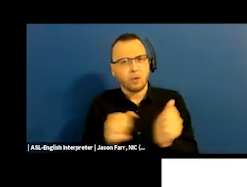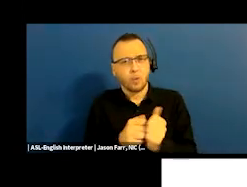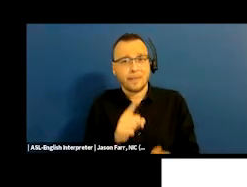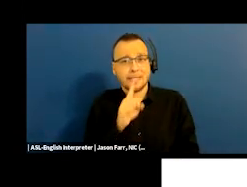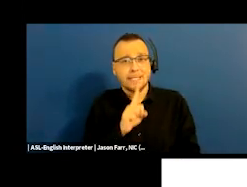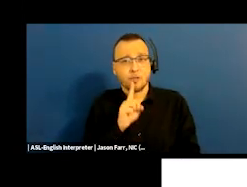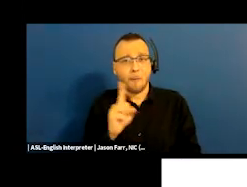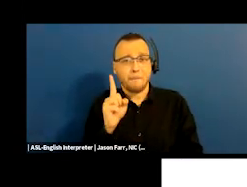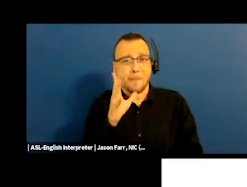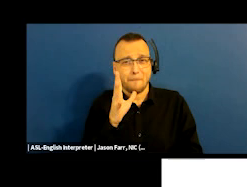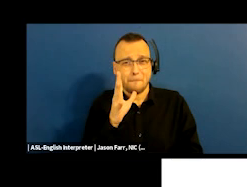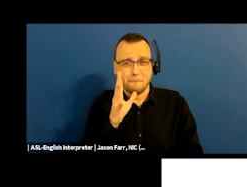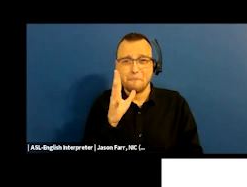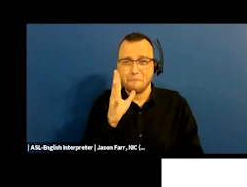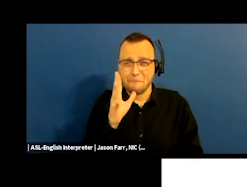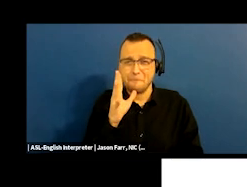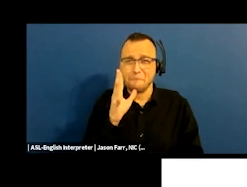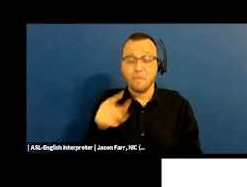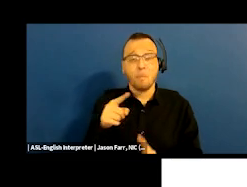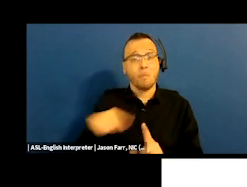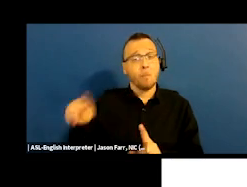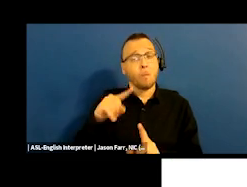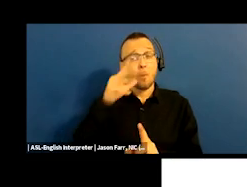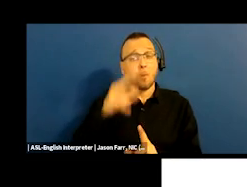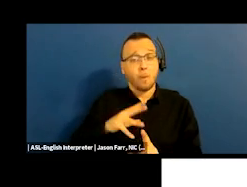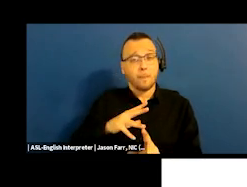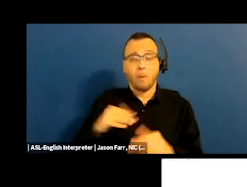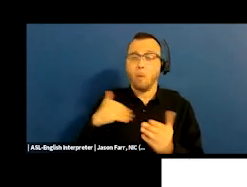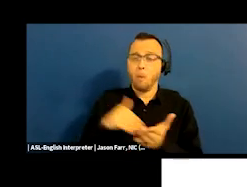who are experiencing housing insecurities are not sheltered.